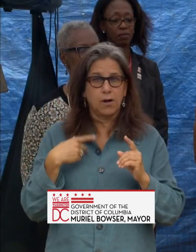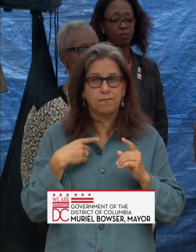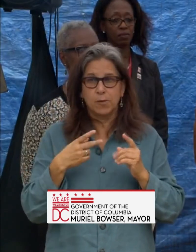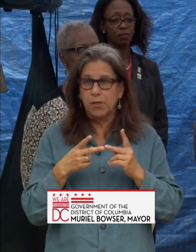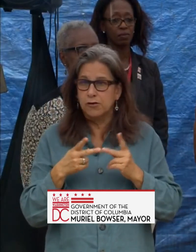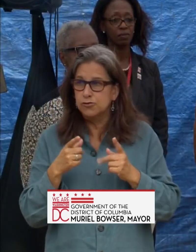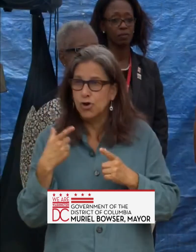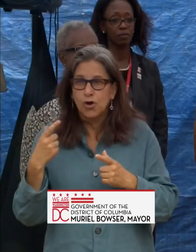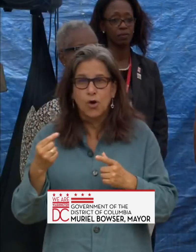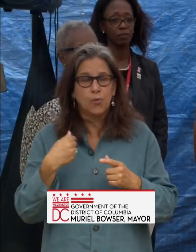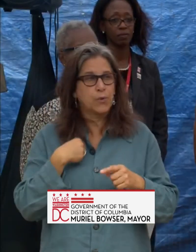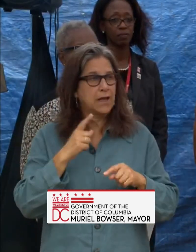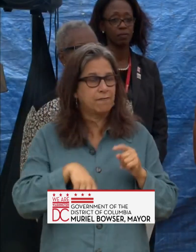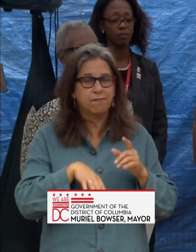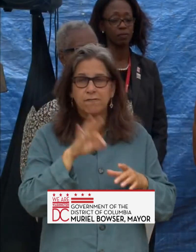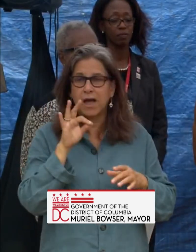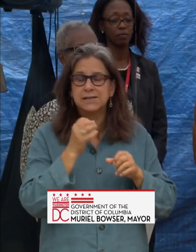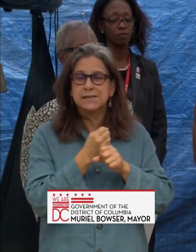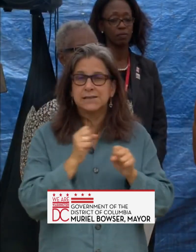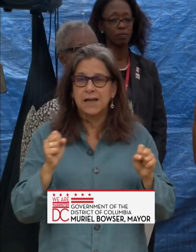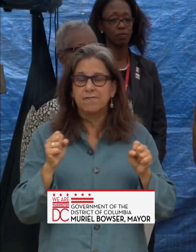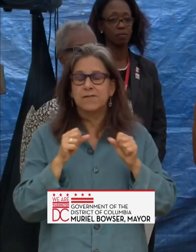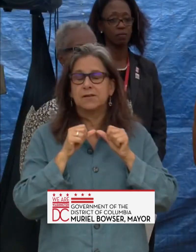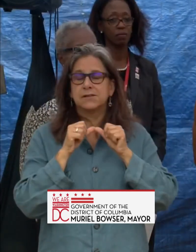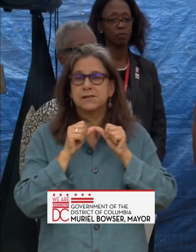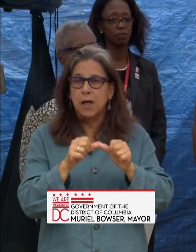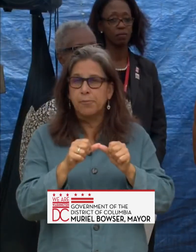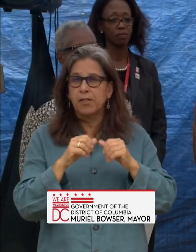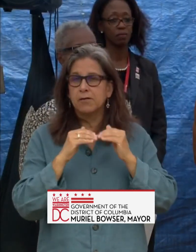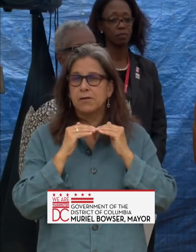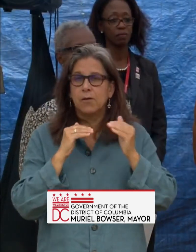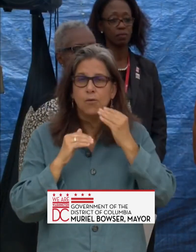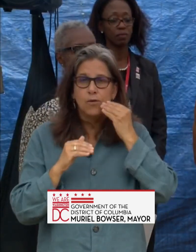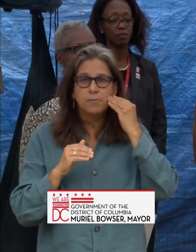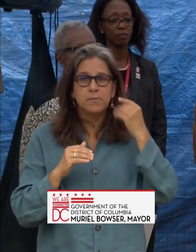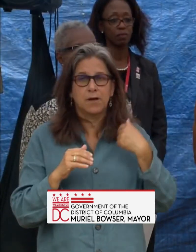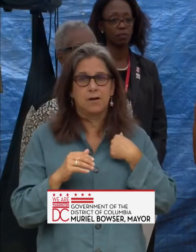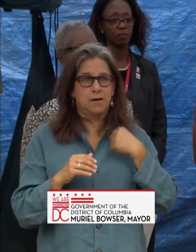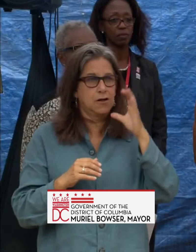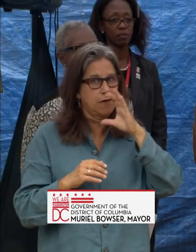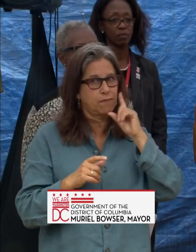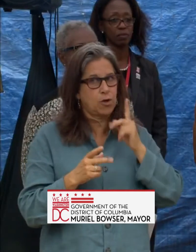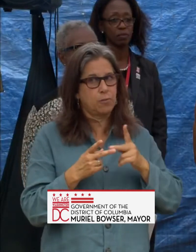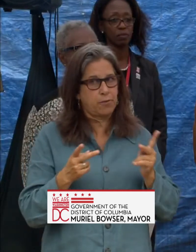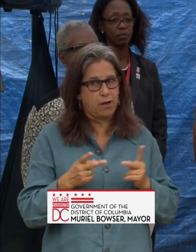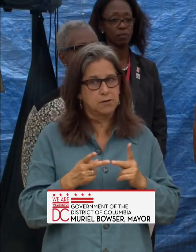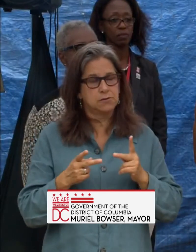AND TO GET THROUGH THE PAPERWORK AND TO MOVE YOUR BELONGINGS. SO WE NEED A SAFE PLACE FOR PEOPLE TO BE TONIGHT.